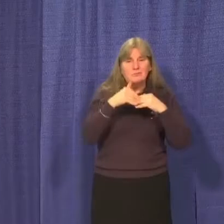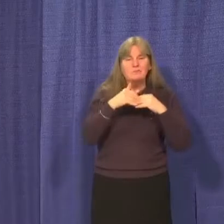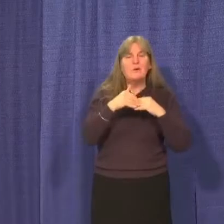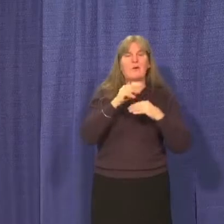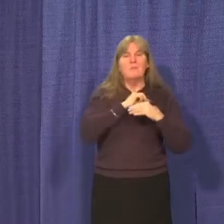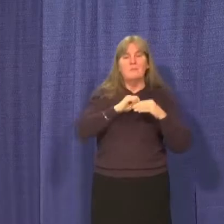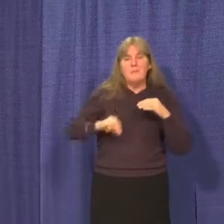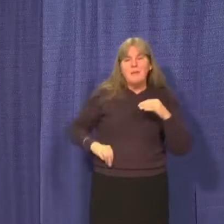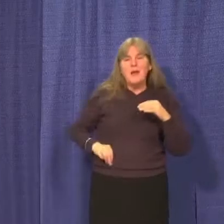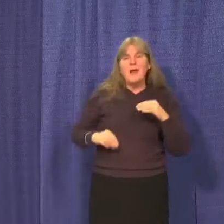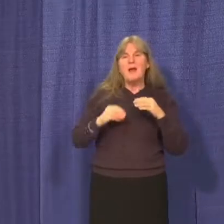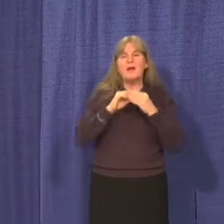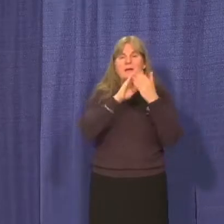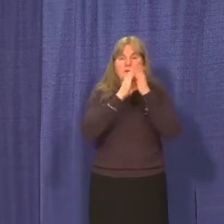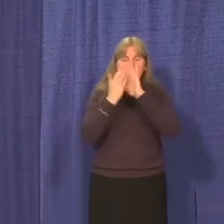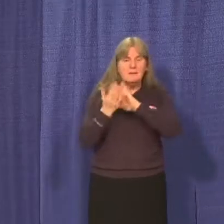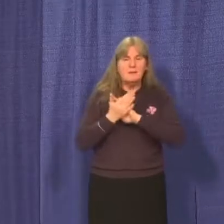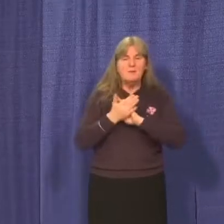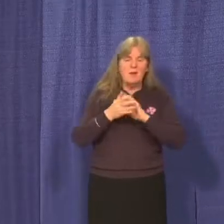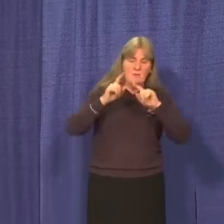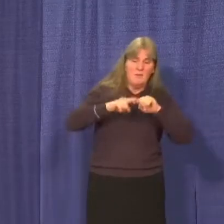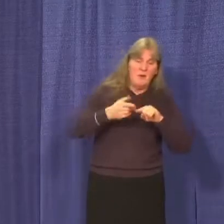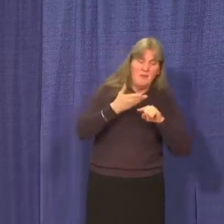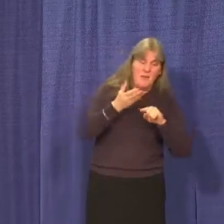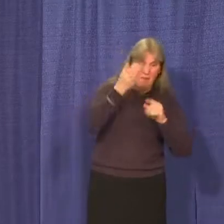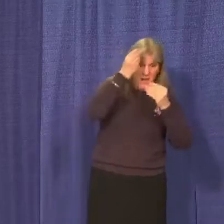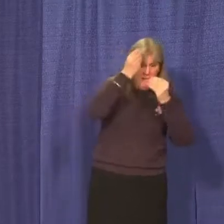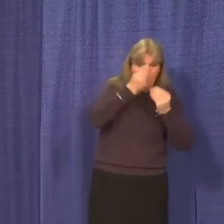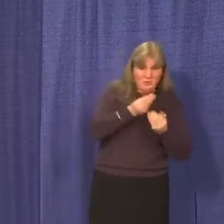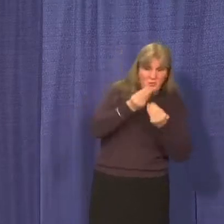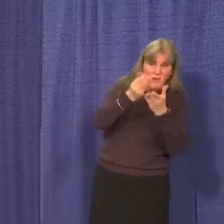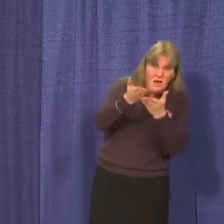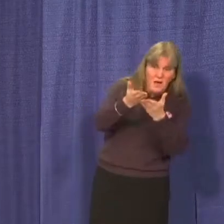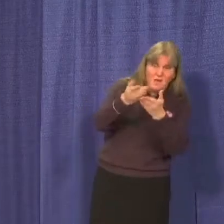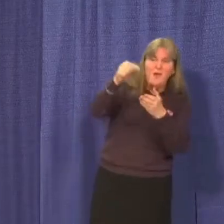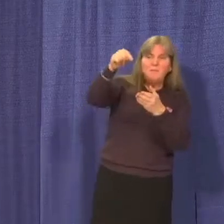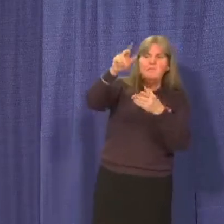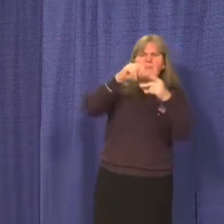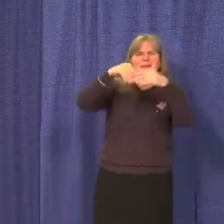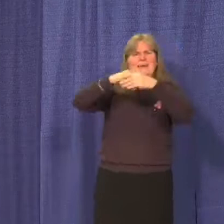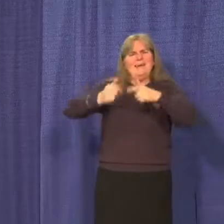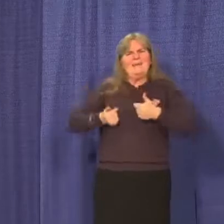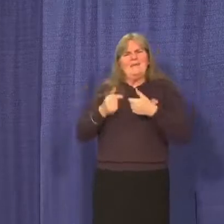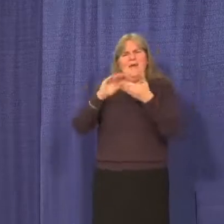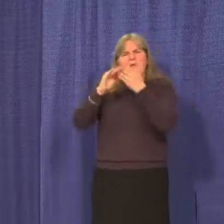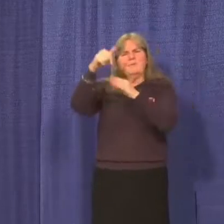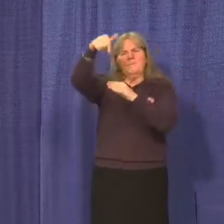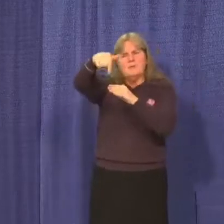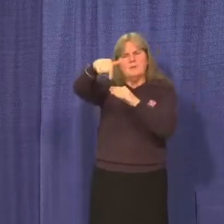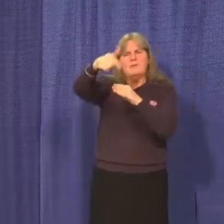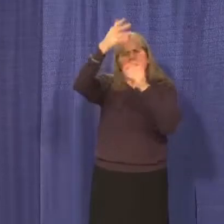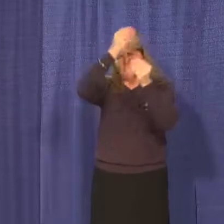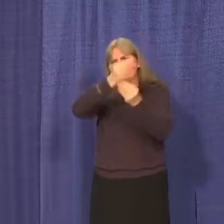MERS and councillors, we really are relying on them to help us with outreach to the communities. We have heard mayors being